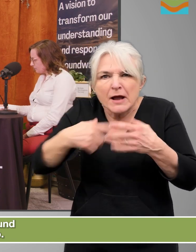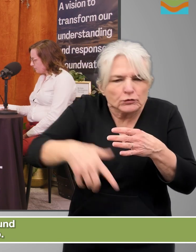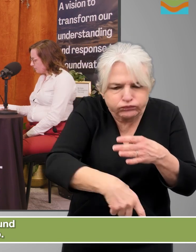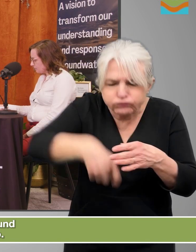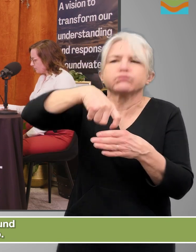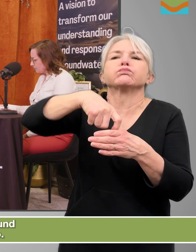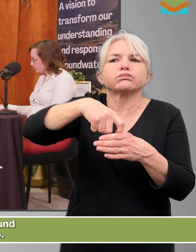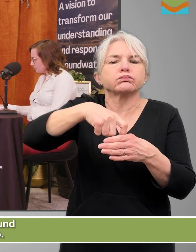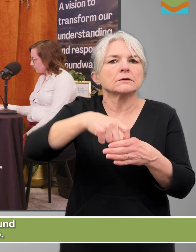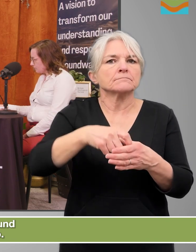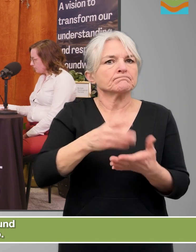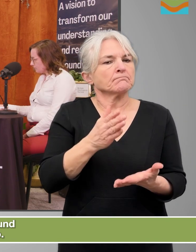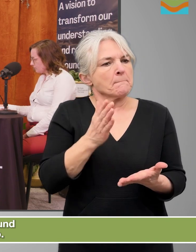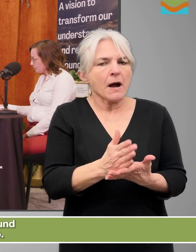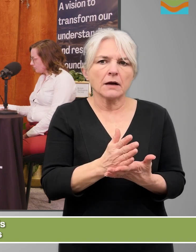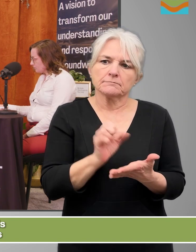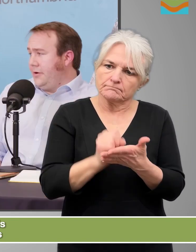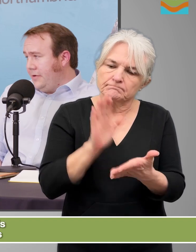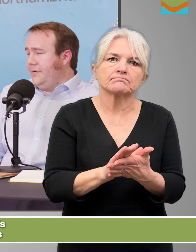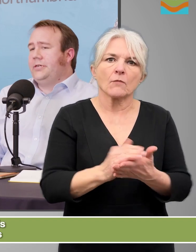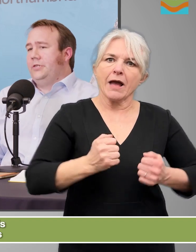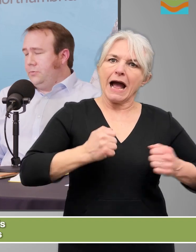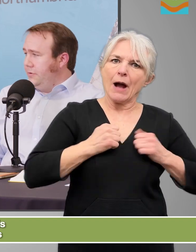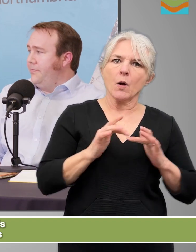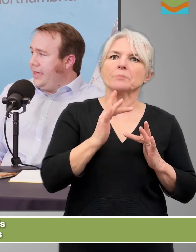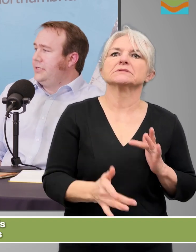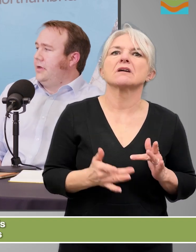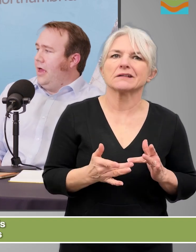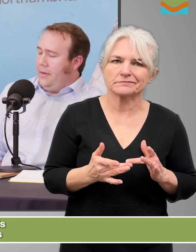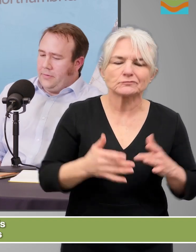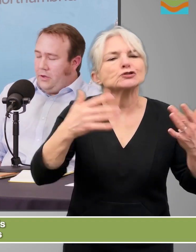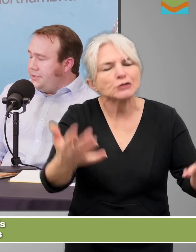it limits the amount of ground investigation you can do. GI ground investigation is one of the biggest costs